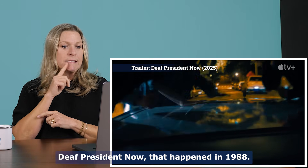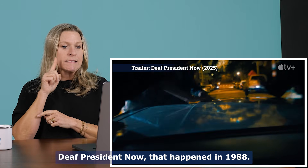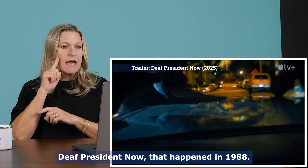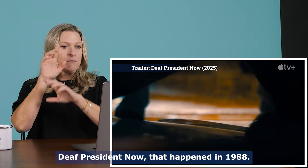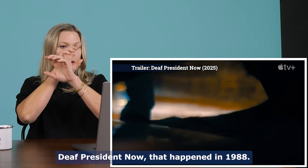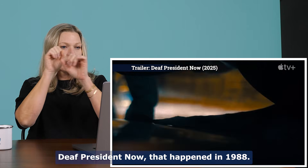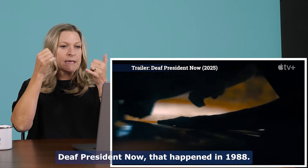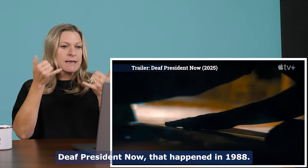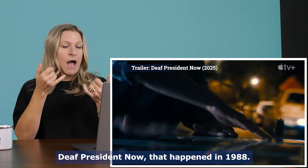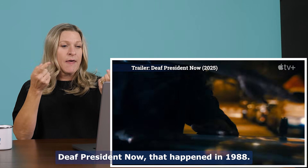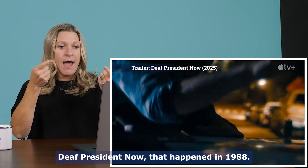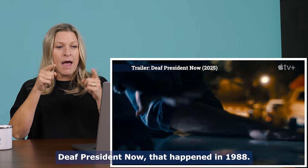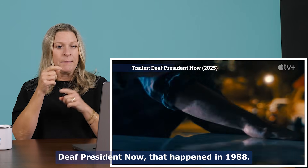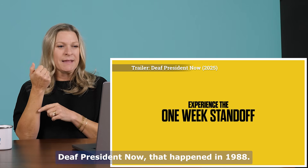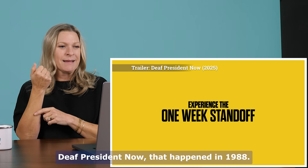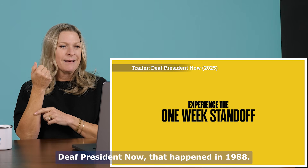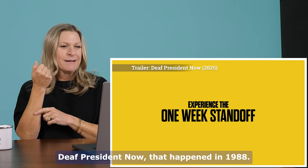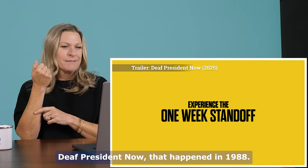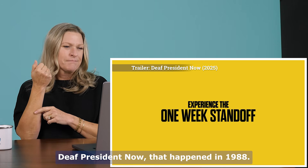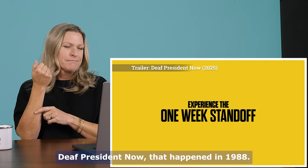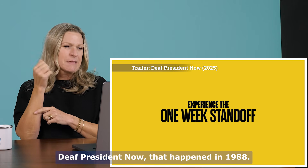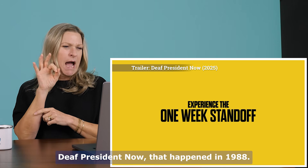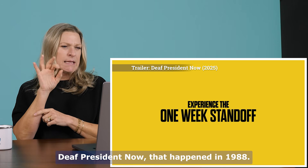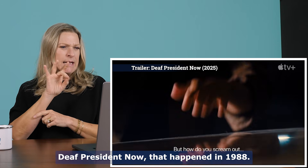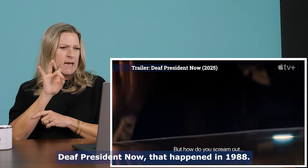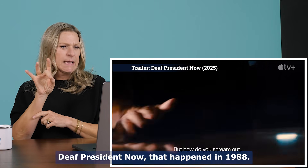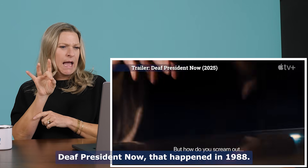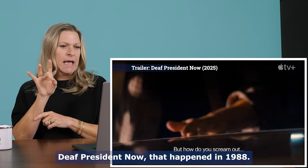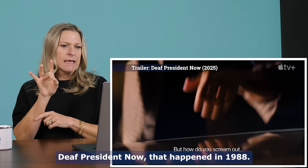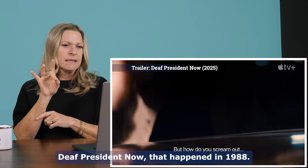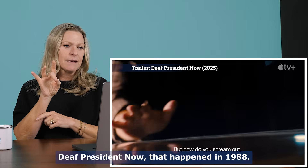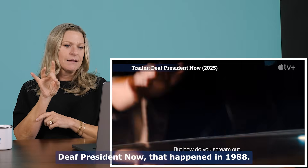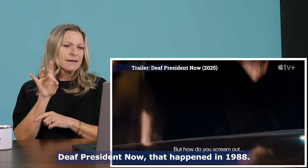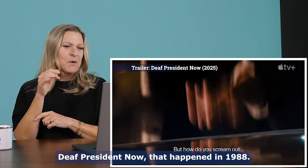Deaf President Now, that happened in 1988.